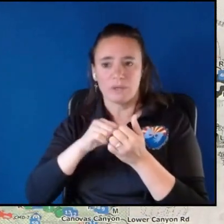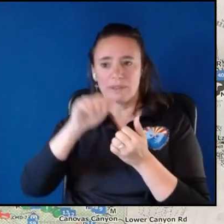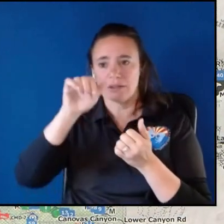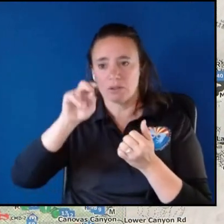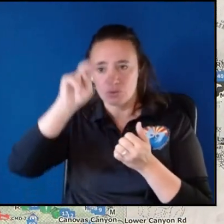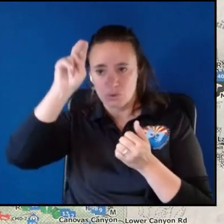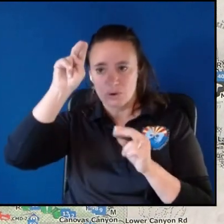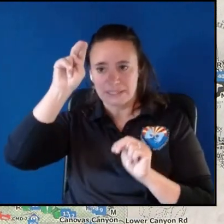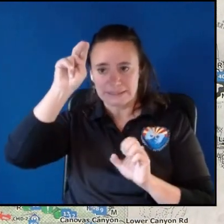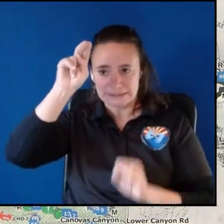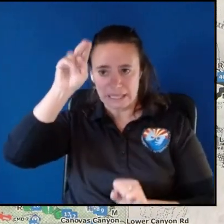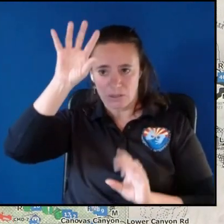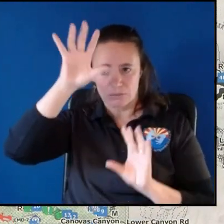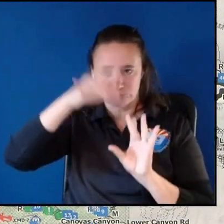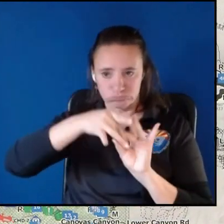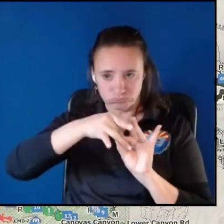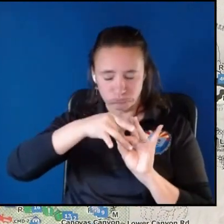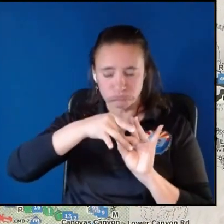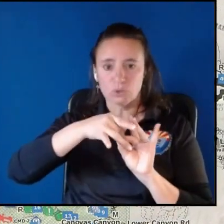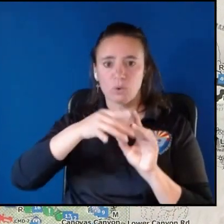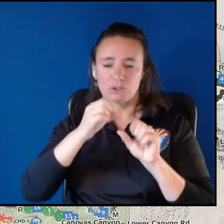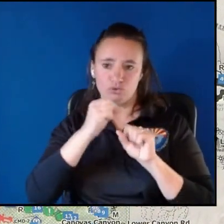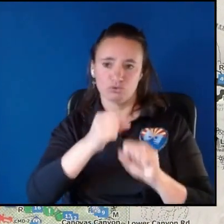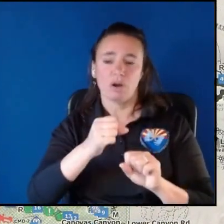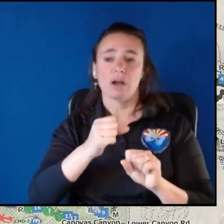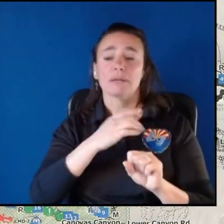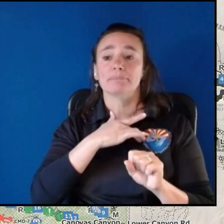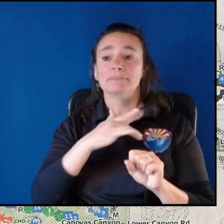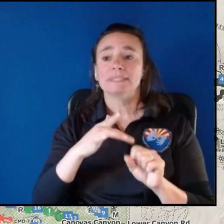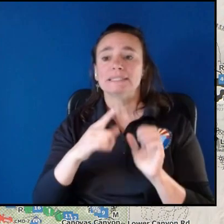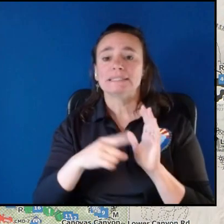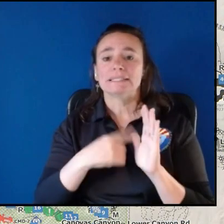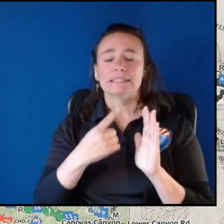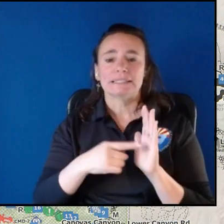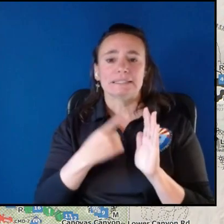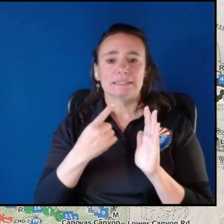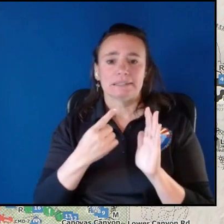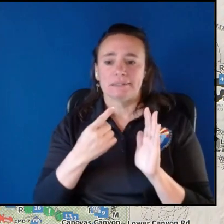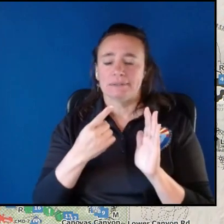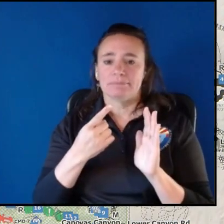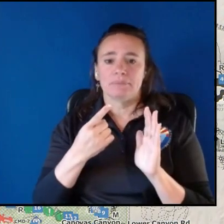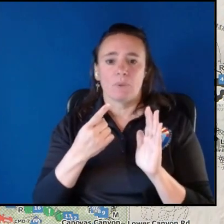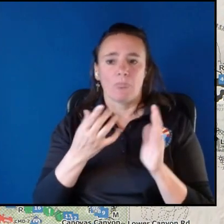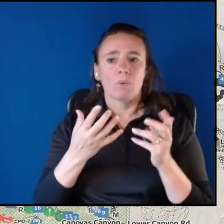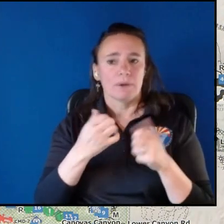areas where just we want to make sure that we we finish the